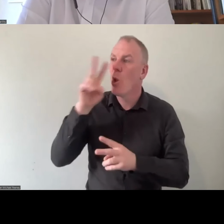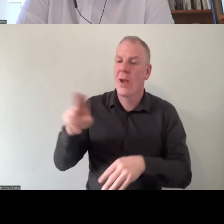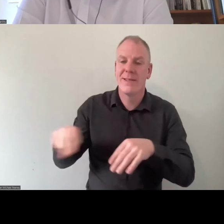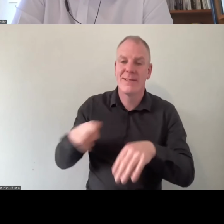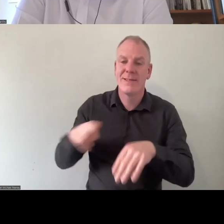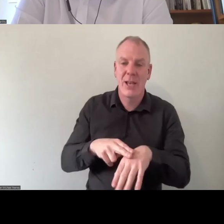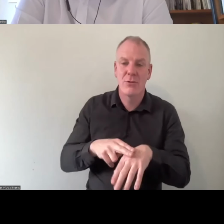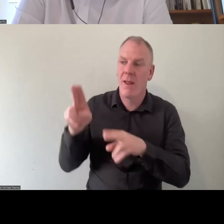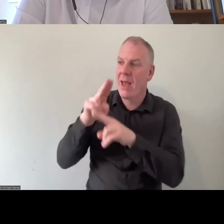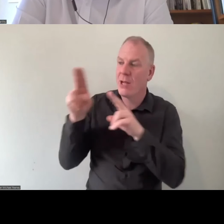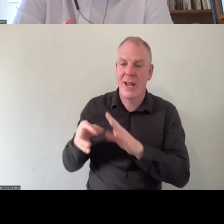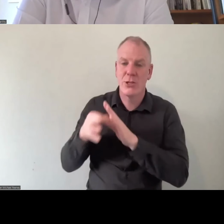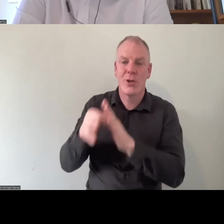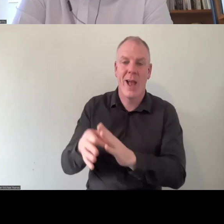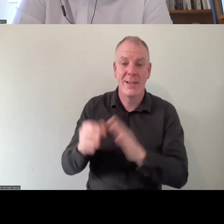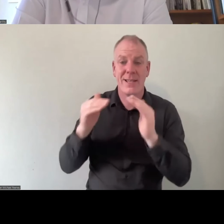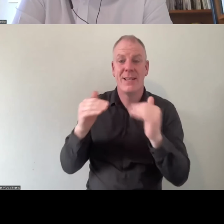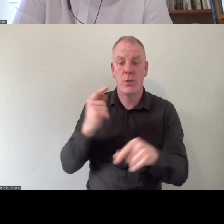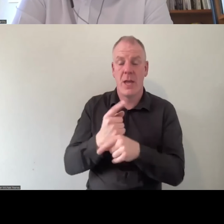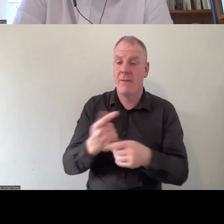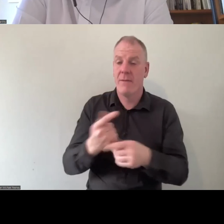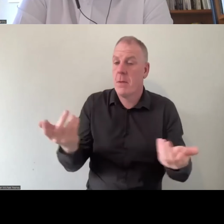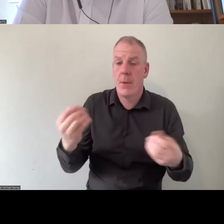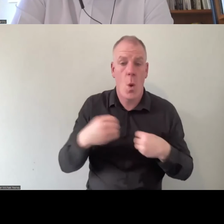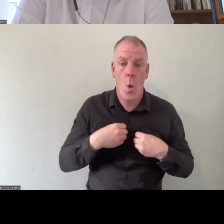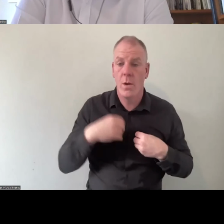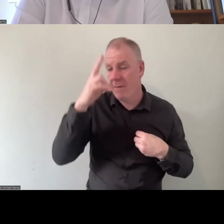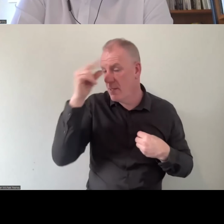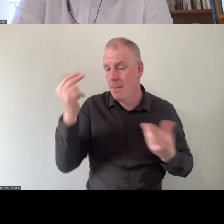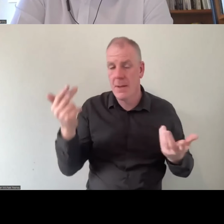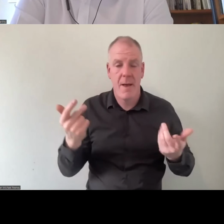in your own area, whether it's a festival or a venue or a gallery and so on